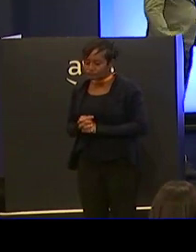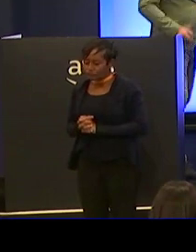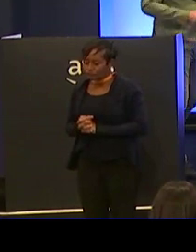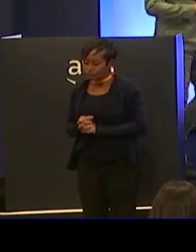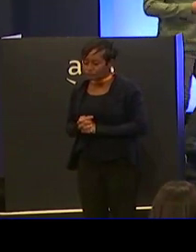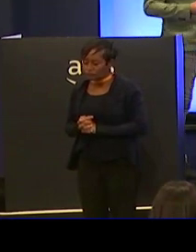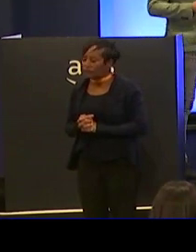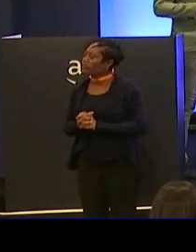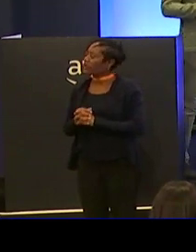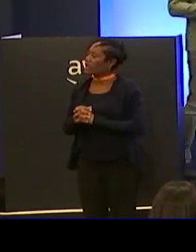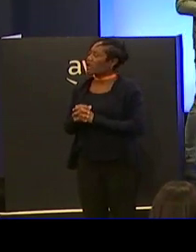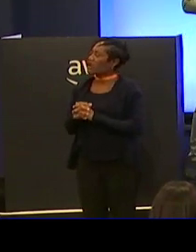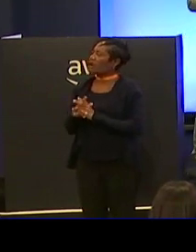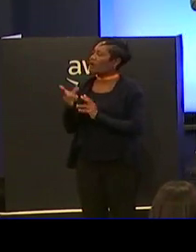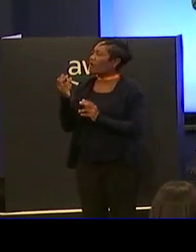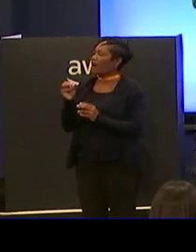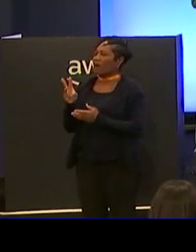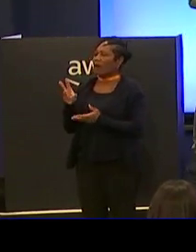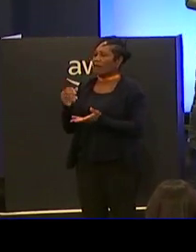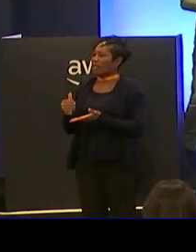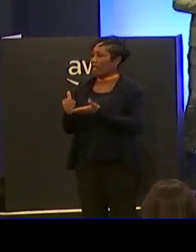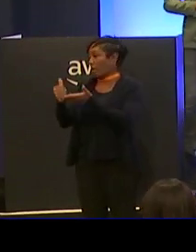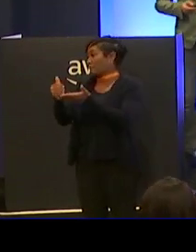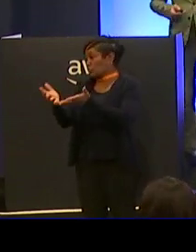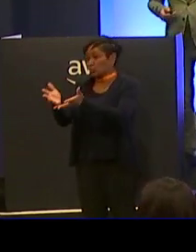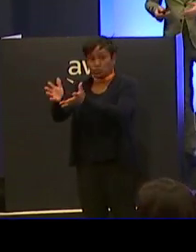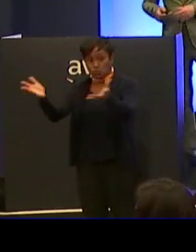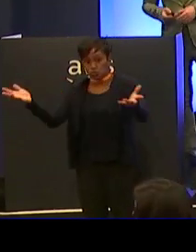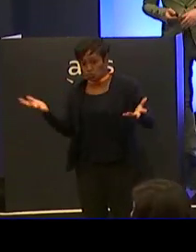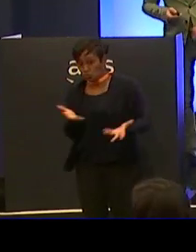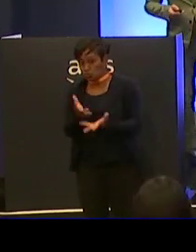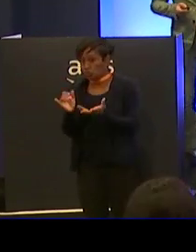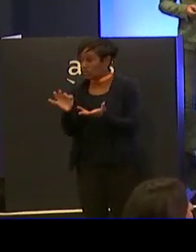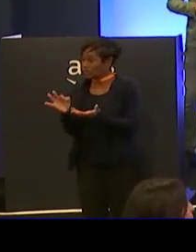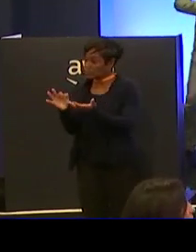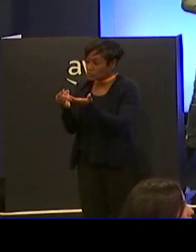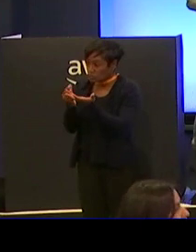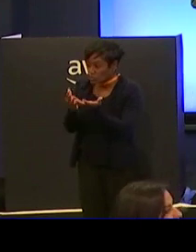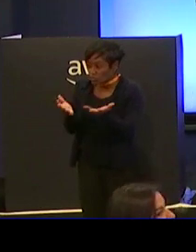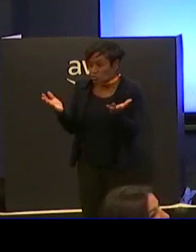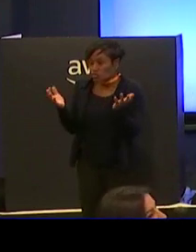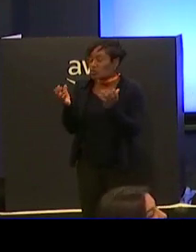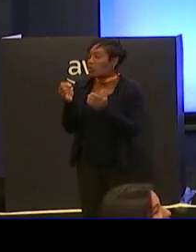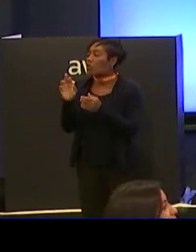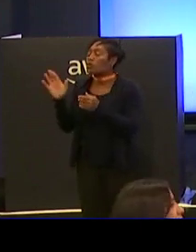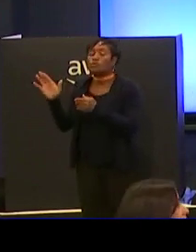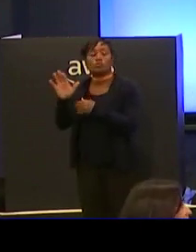And how can this be of help to you? If you or the organization that you work for